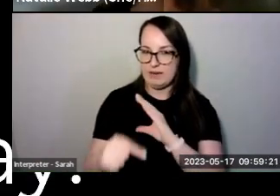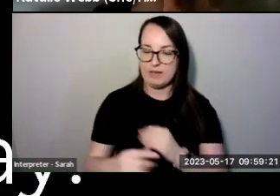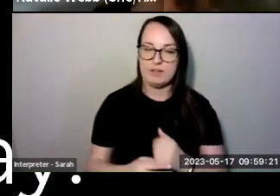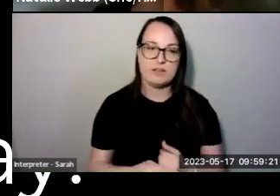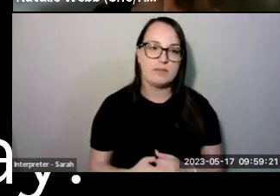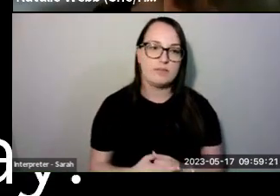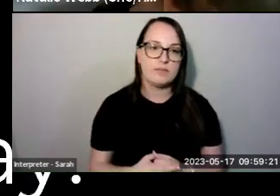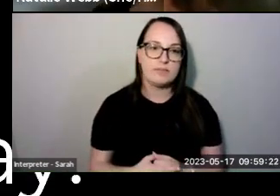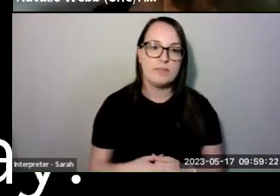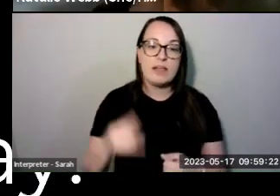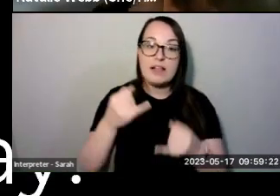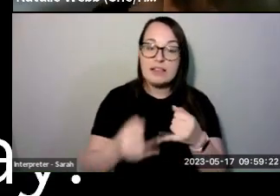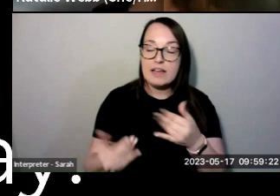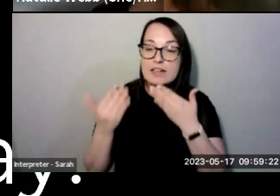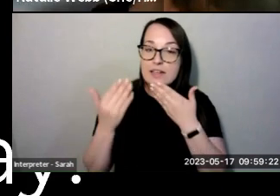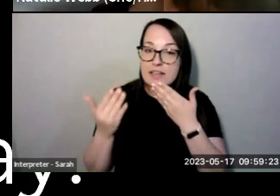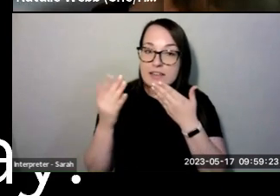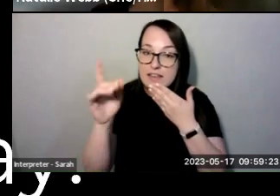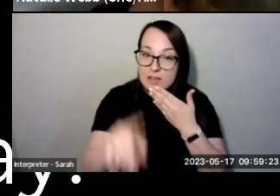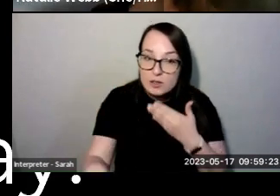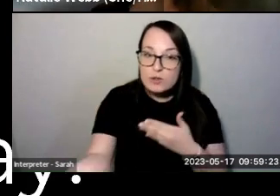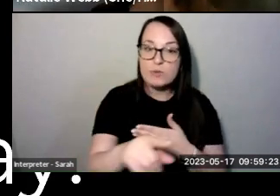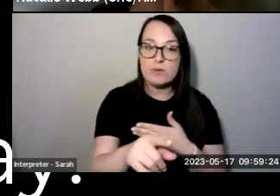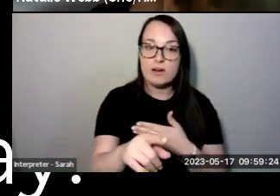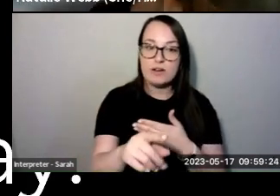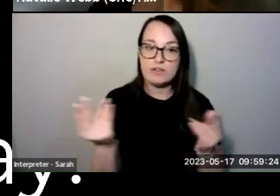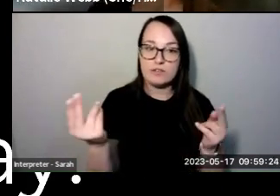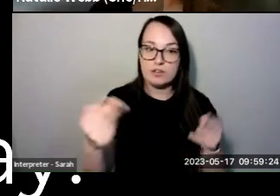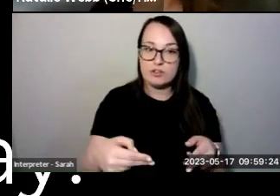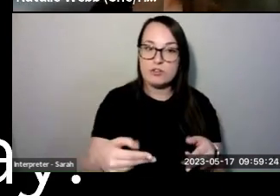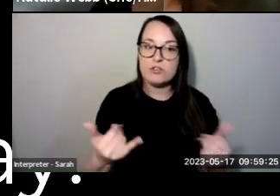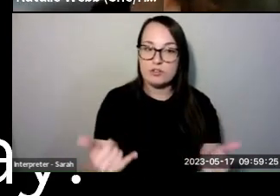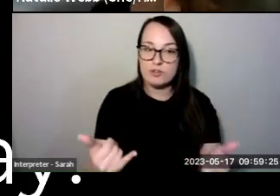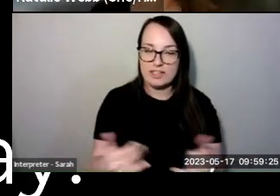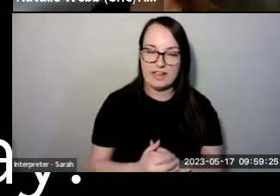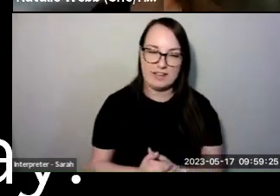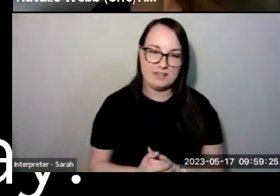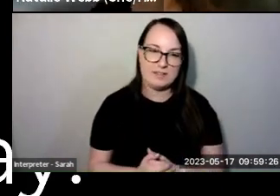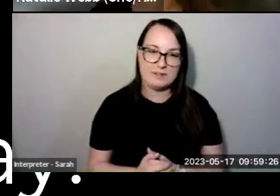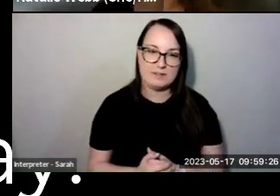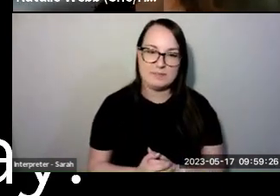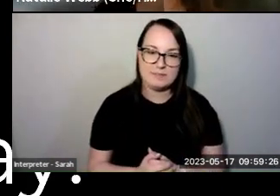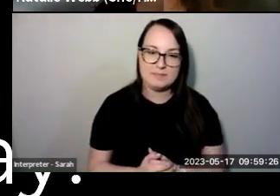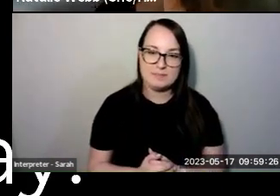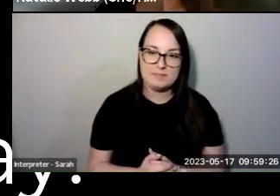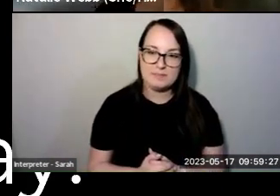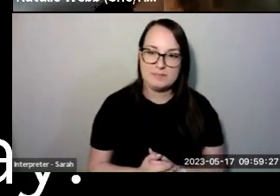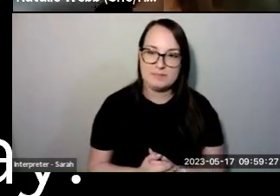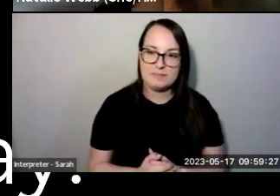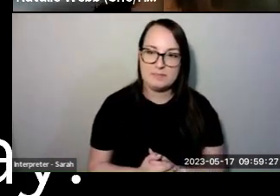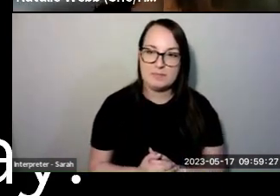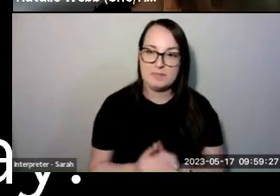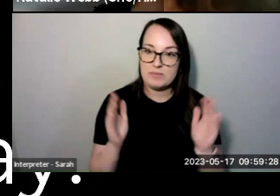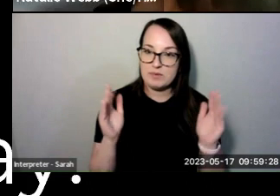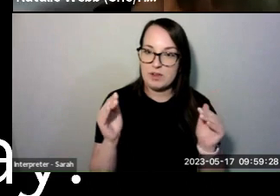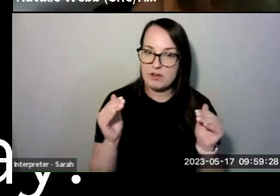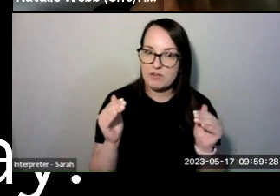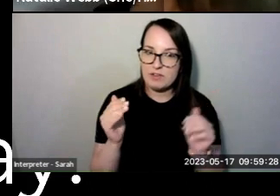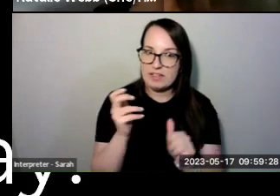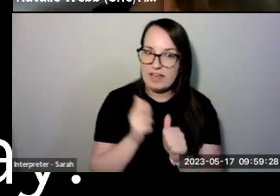that will go out. Lastly, of course, thank you all for joining us